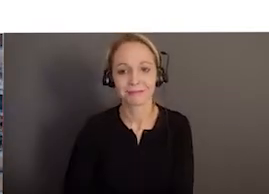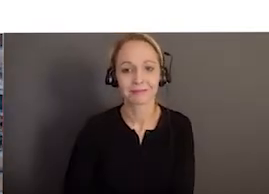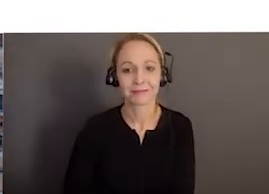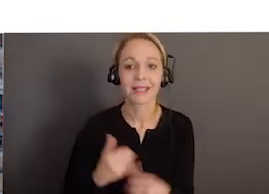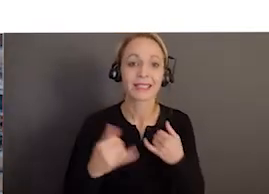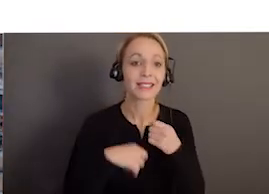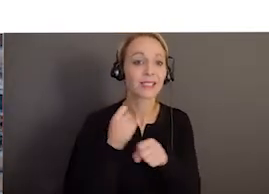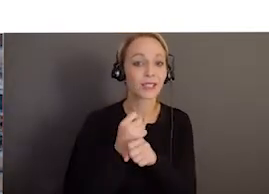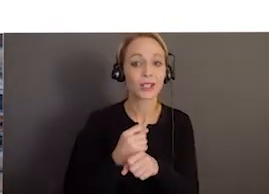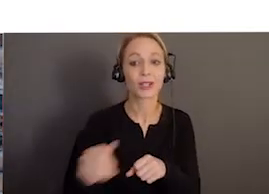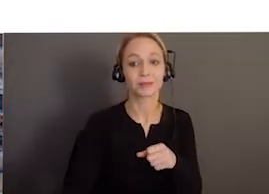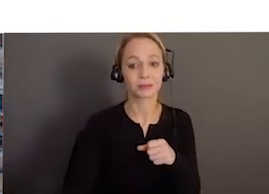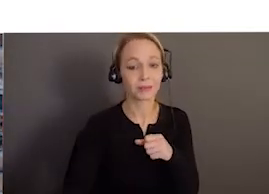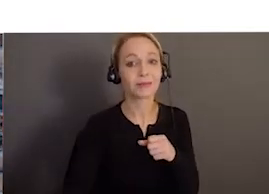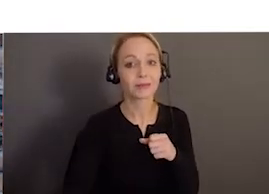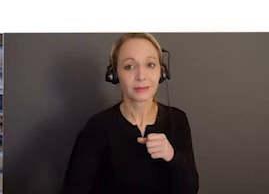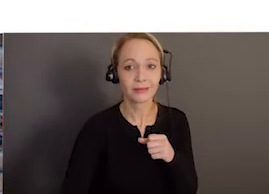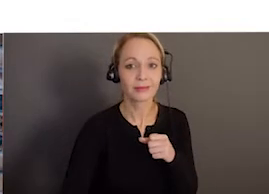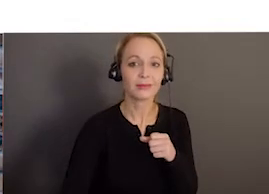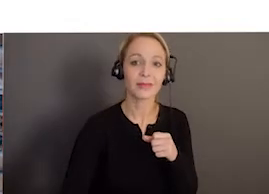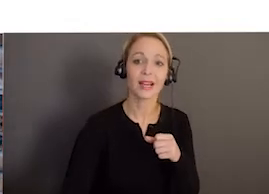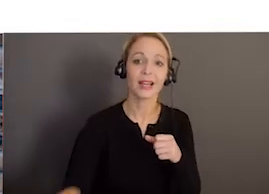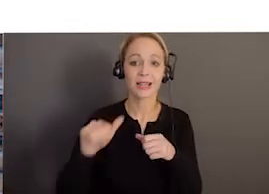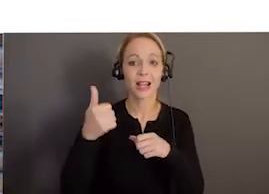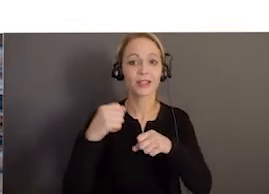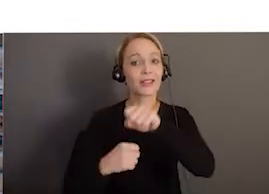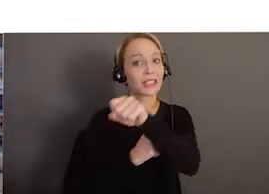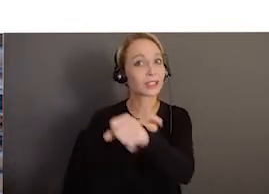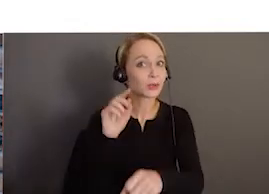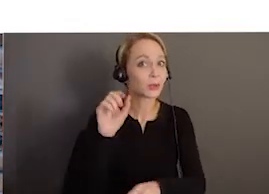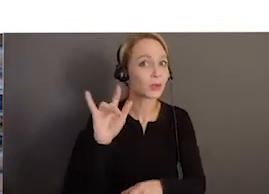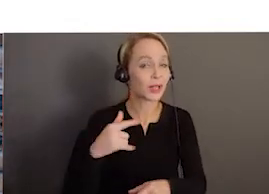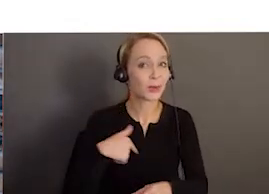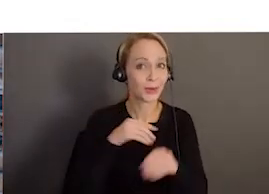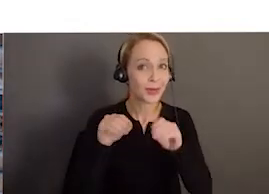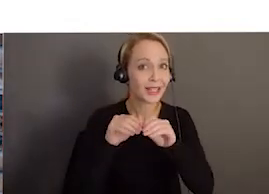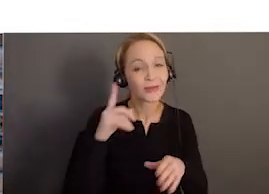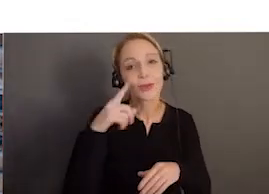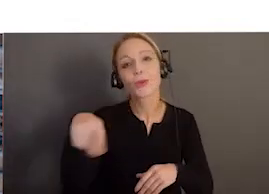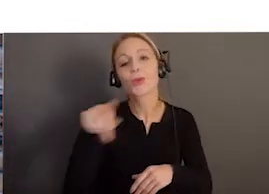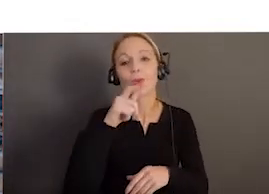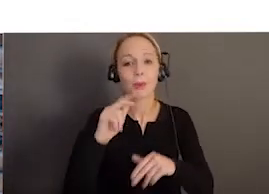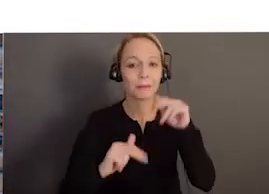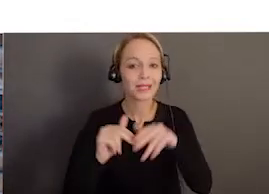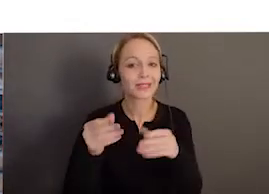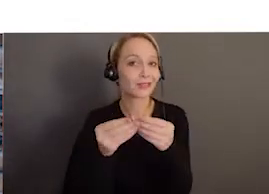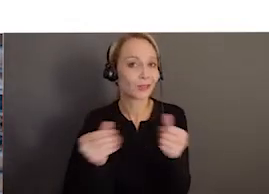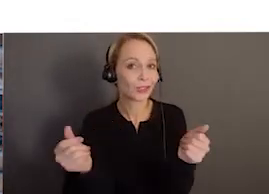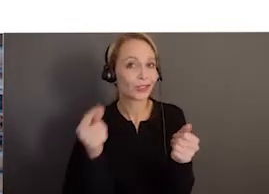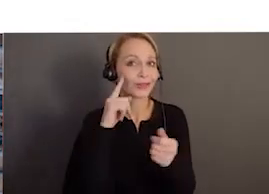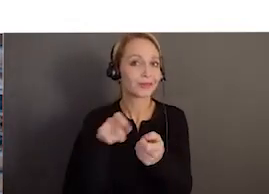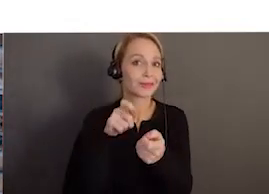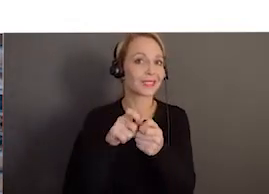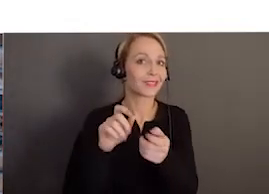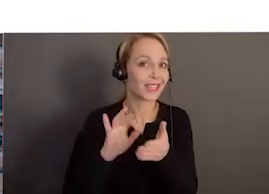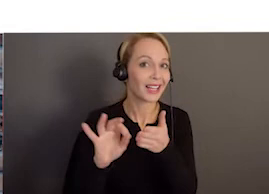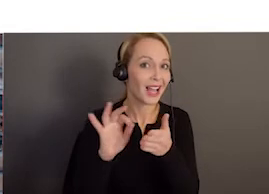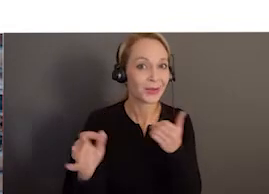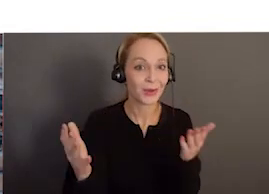AND THIS YEAR ANOTHER FOUNDATIONAL TOOL THAT WE RELEASED FOR THOSE BUILDING SOLUTIONS FOR SPECIFIC